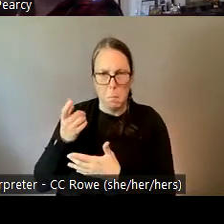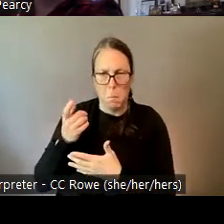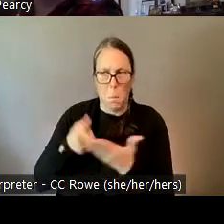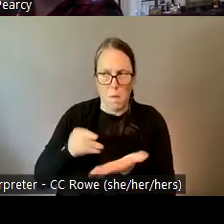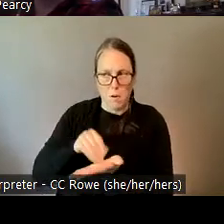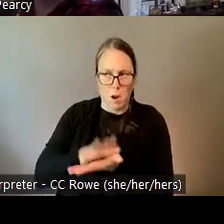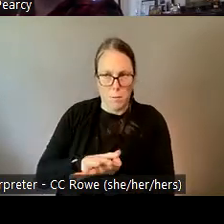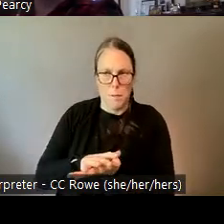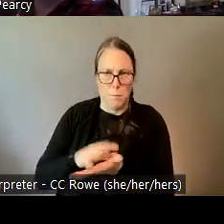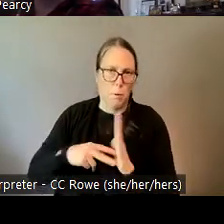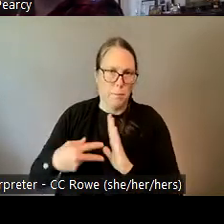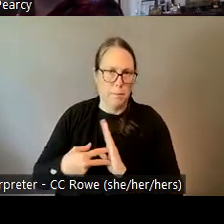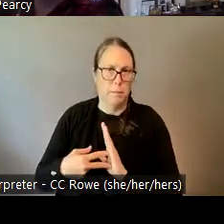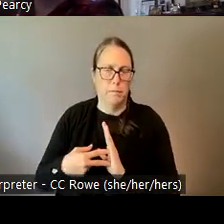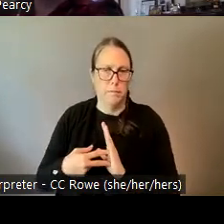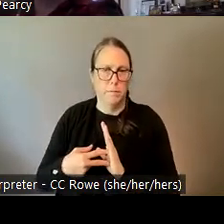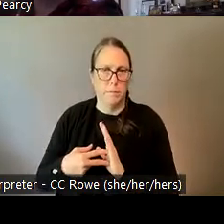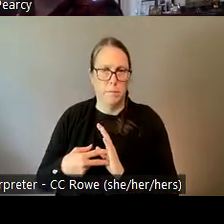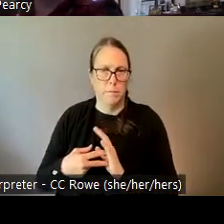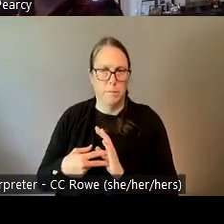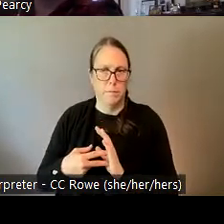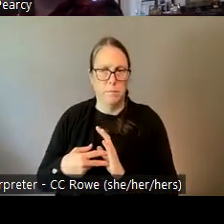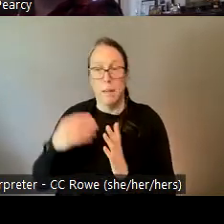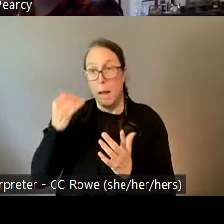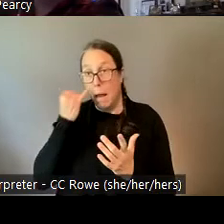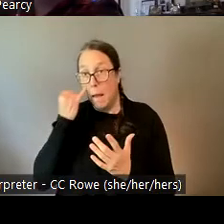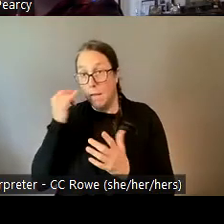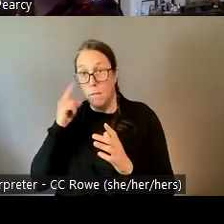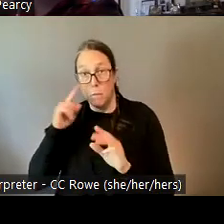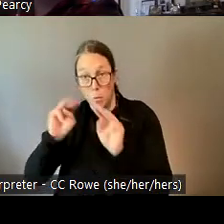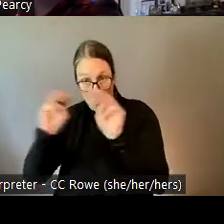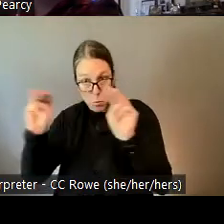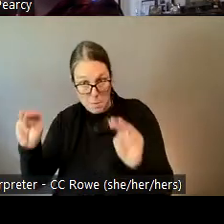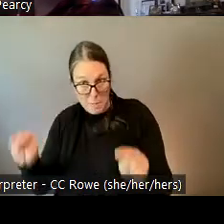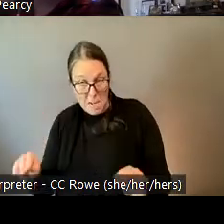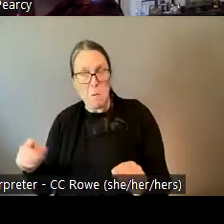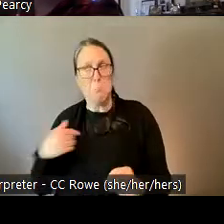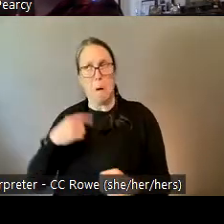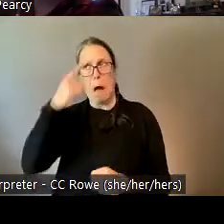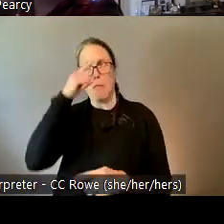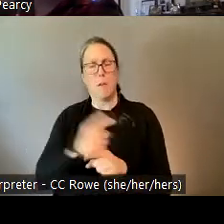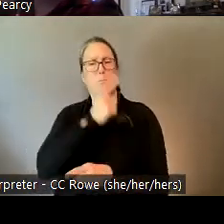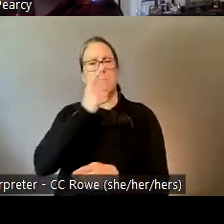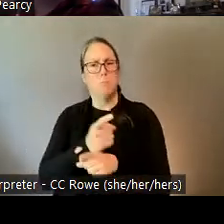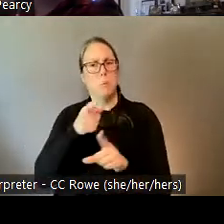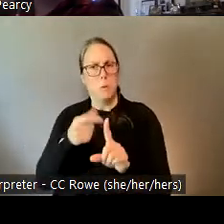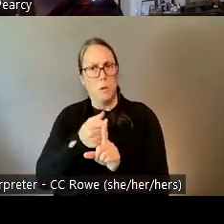So I would think that if it was for a museum, it would be appropriate to go into a bit more detail.